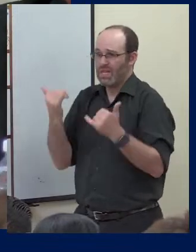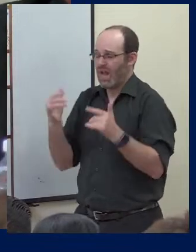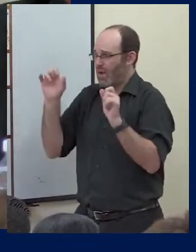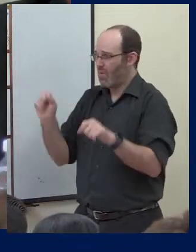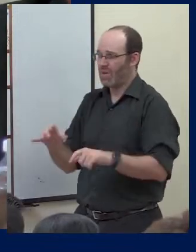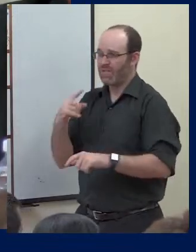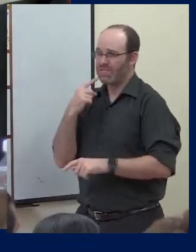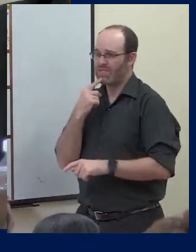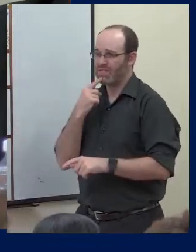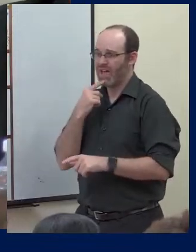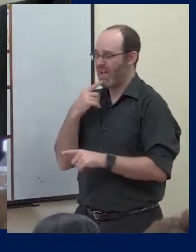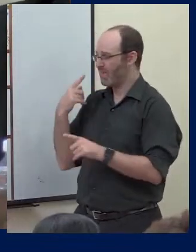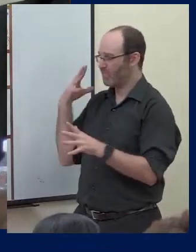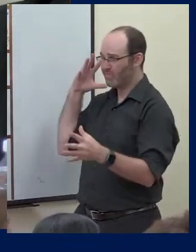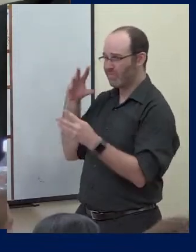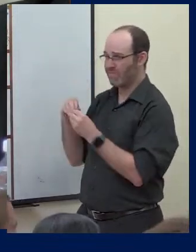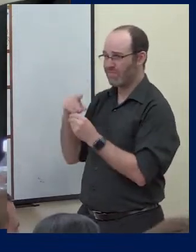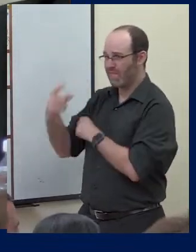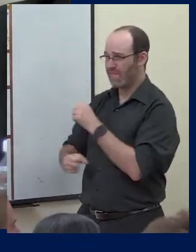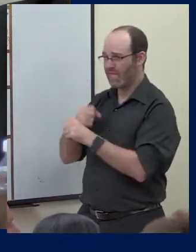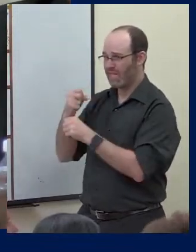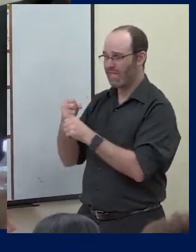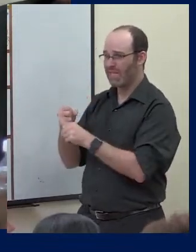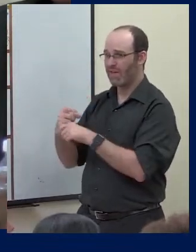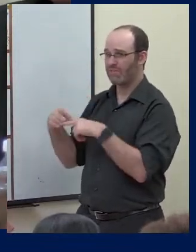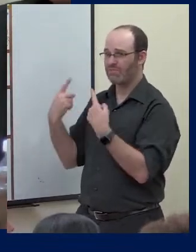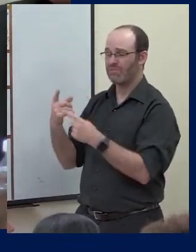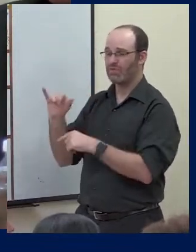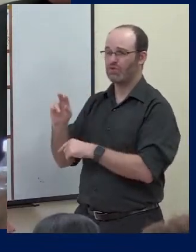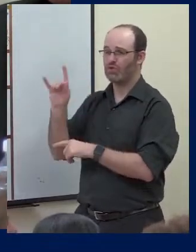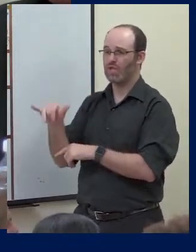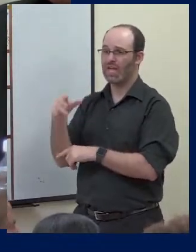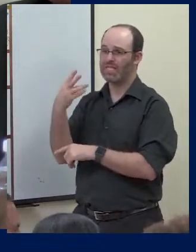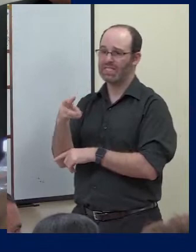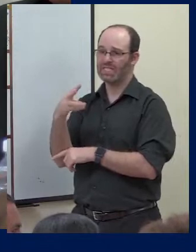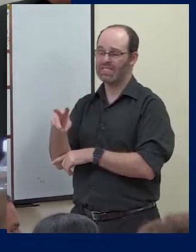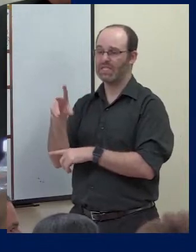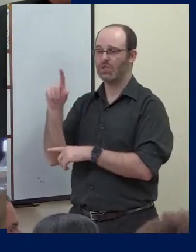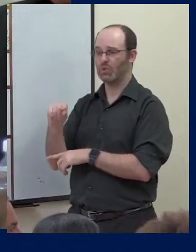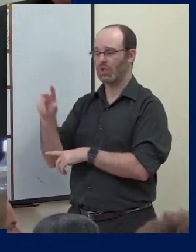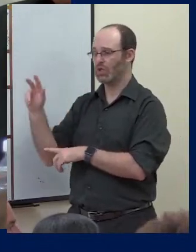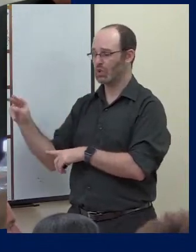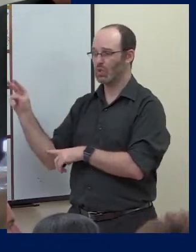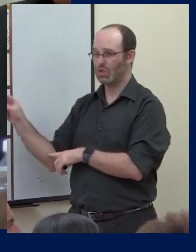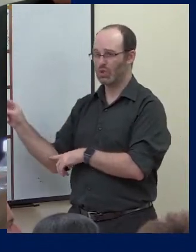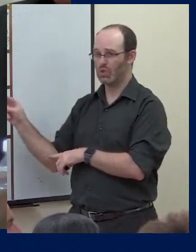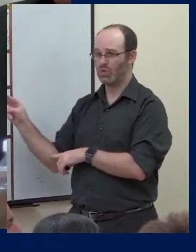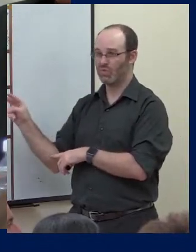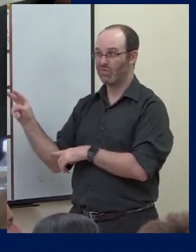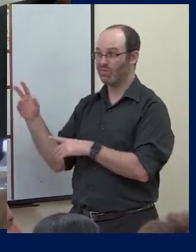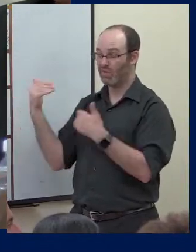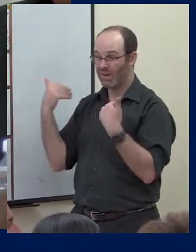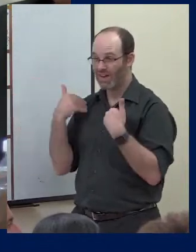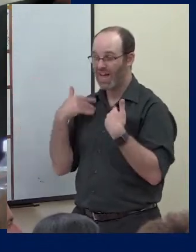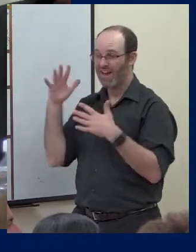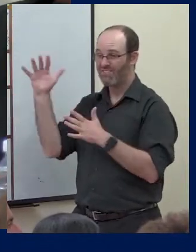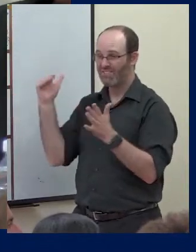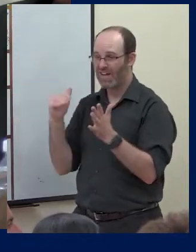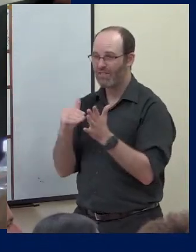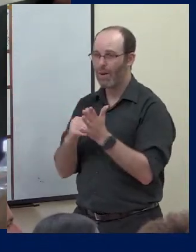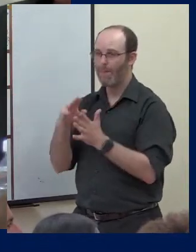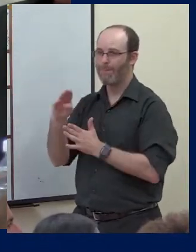in the past year since they launched back July 16 2022 there have been 5 million contacts